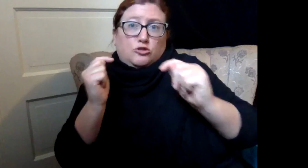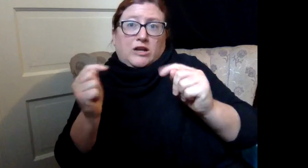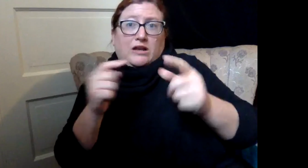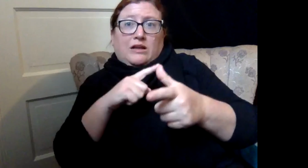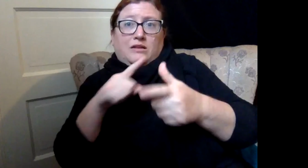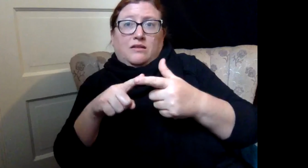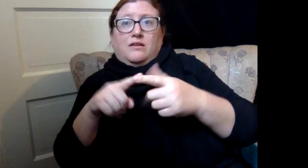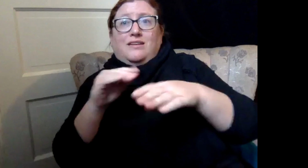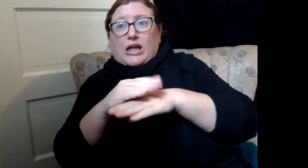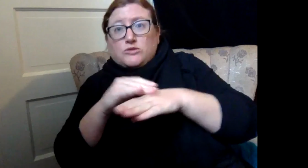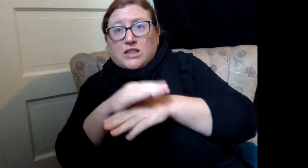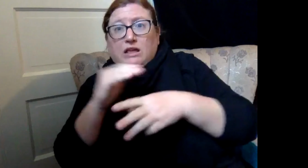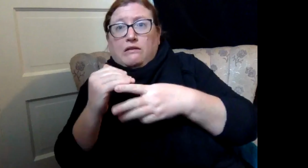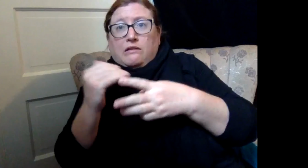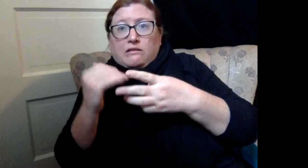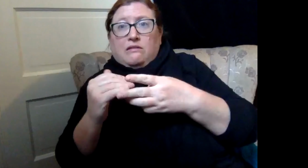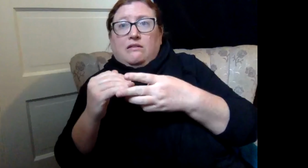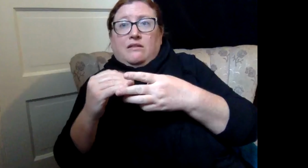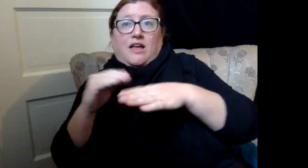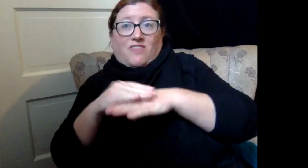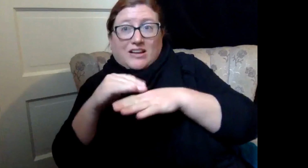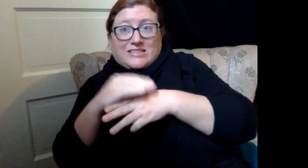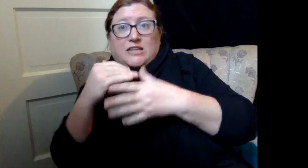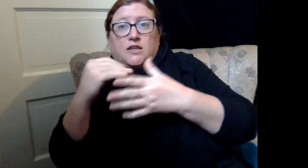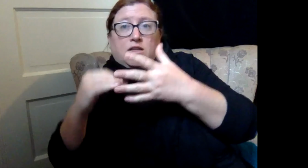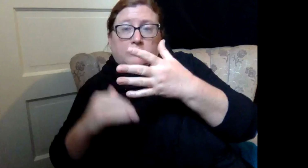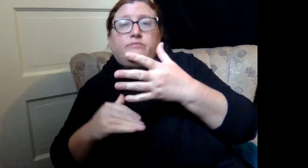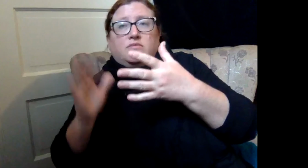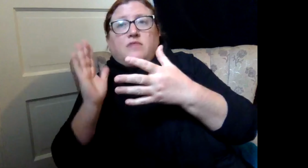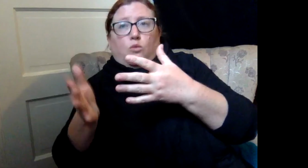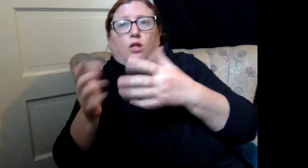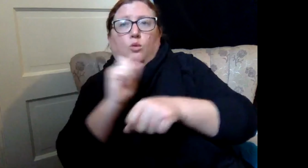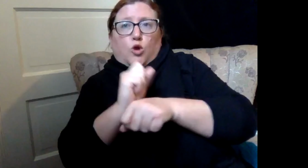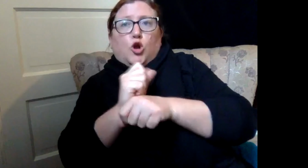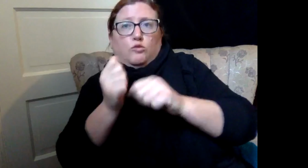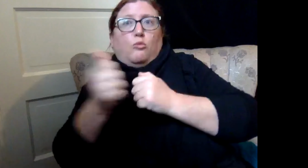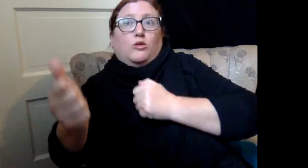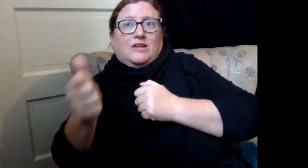transaction. So like tutoring, counsel, advising, they will